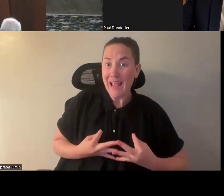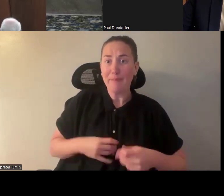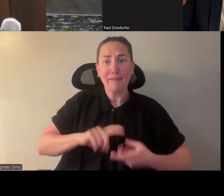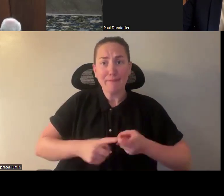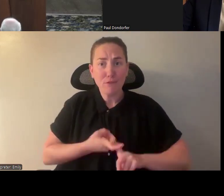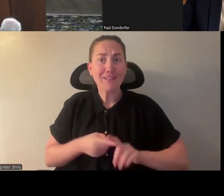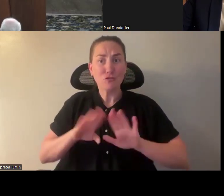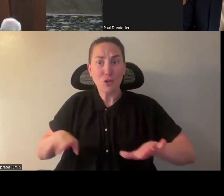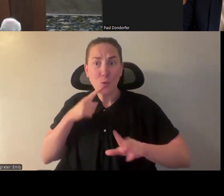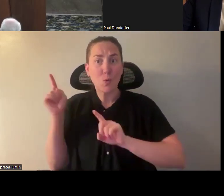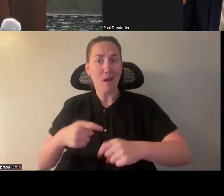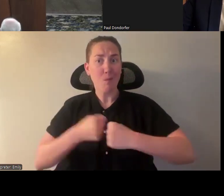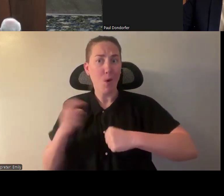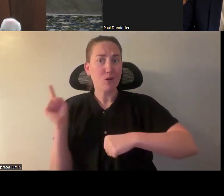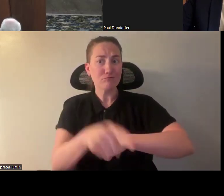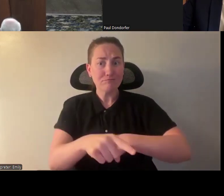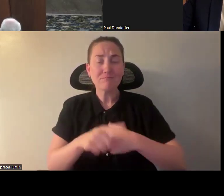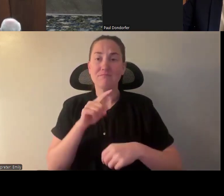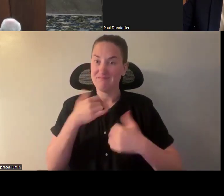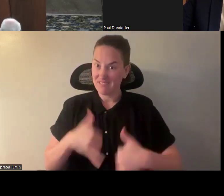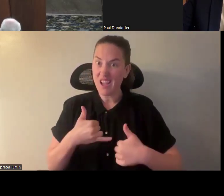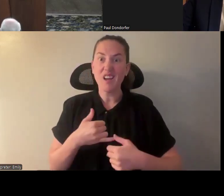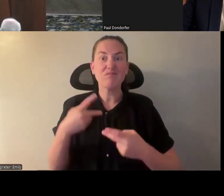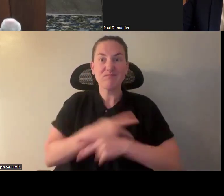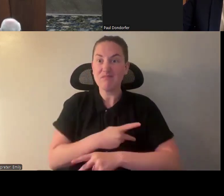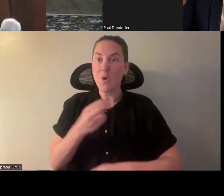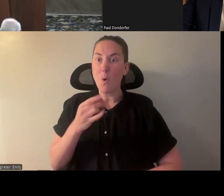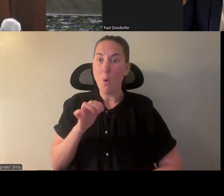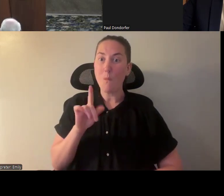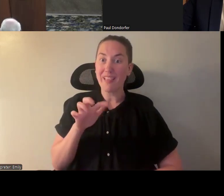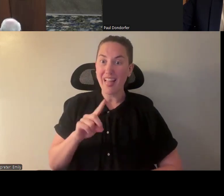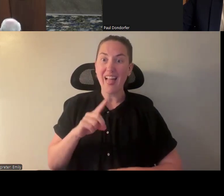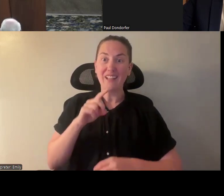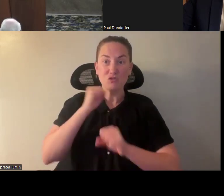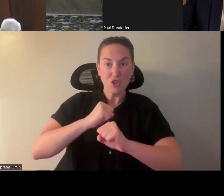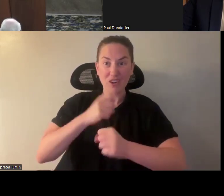border are now having to face increased homeland security investigator coming to their homes